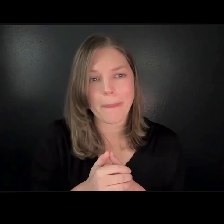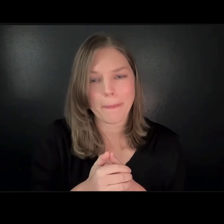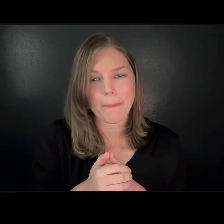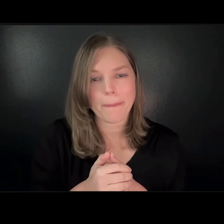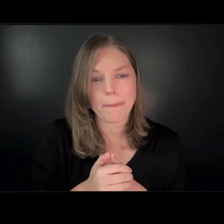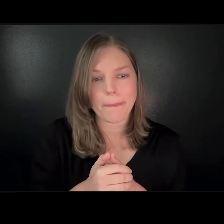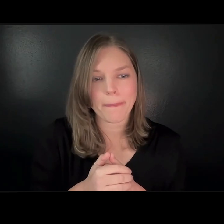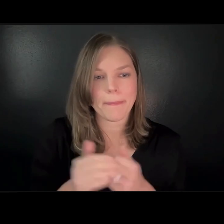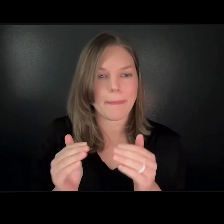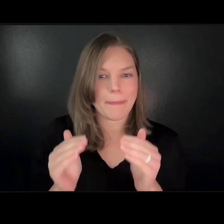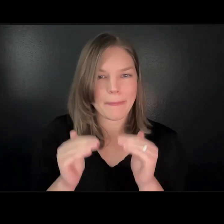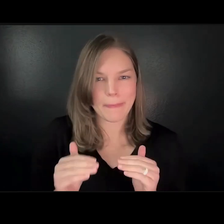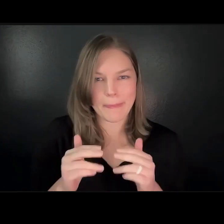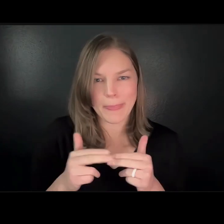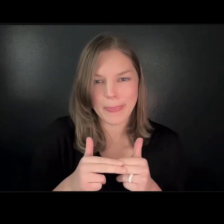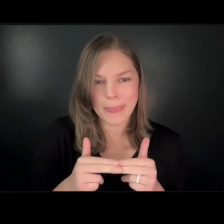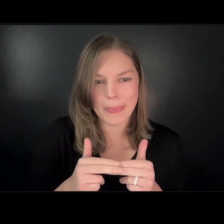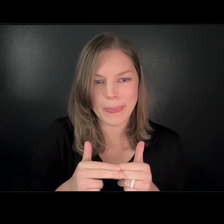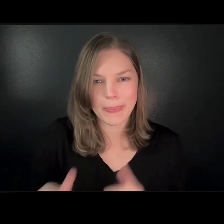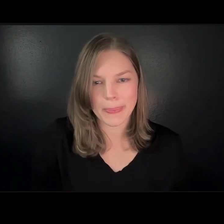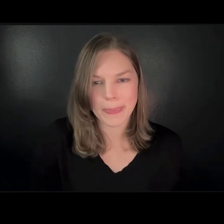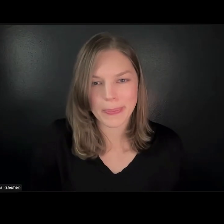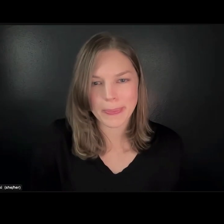both in and out of the classroom. Let's move on to the next slide.